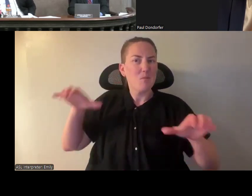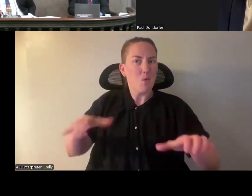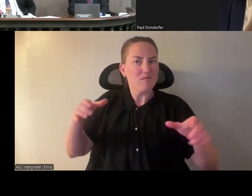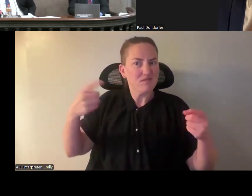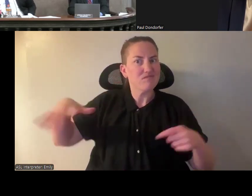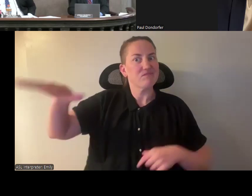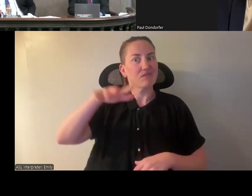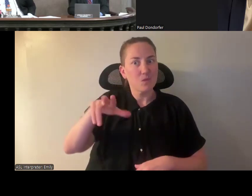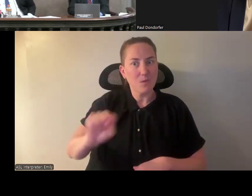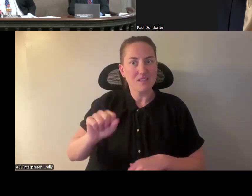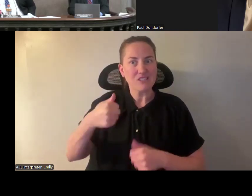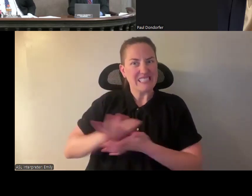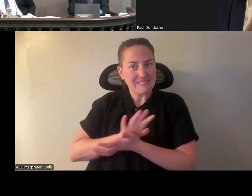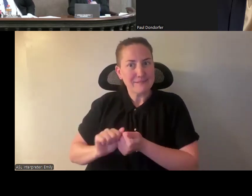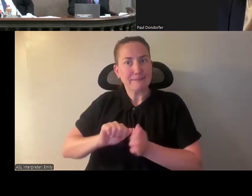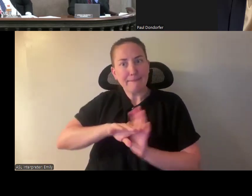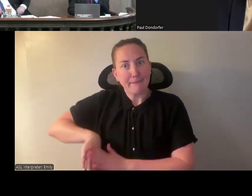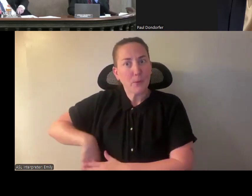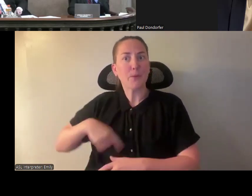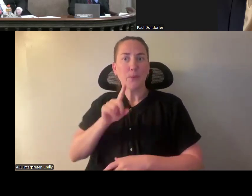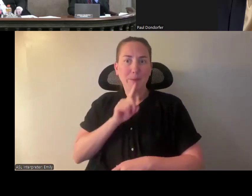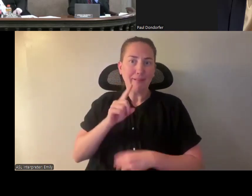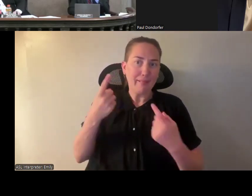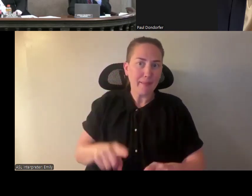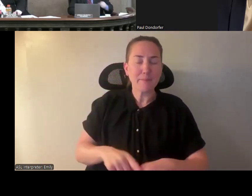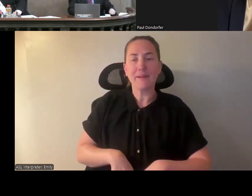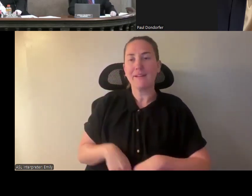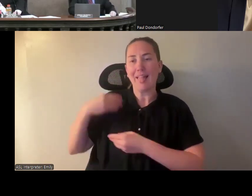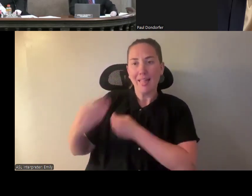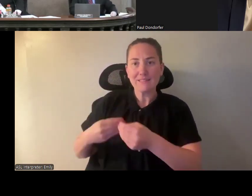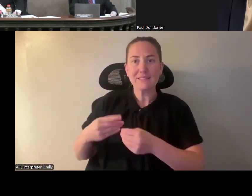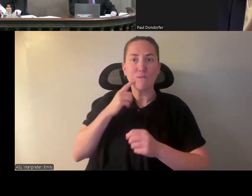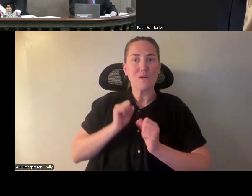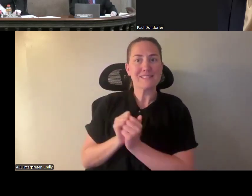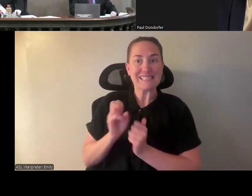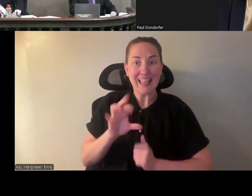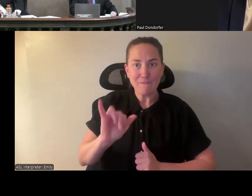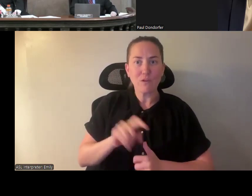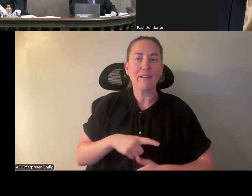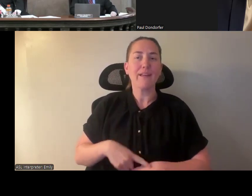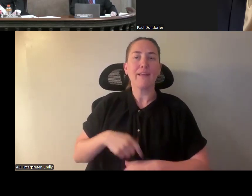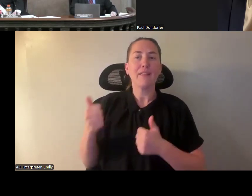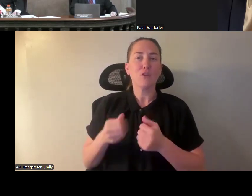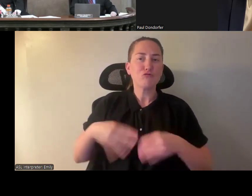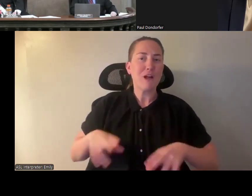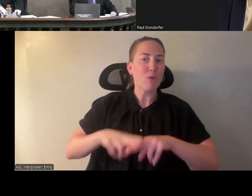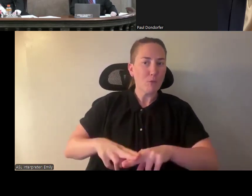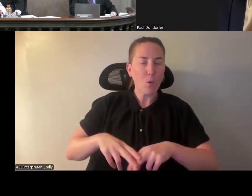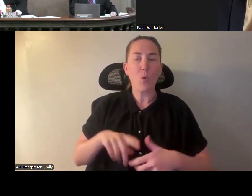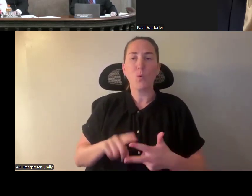working to erase the reality and the legacy of slavery the Underground Railroad and resistance